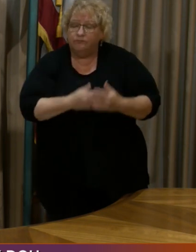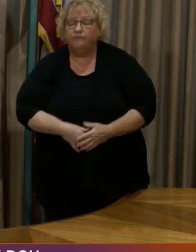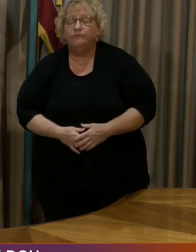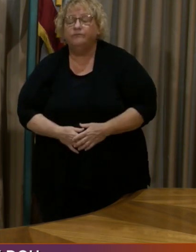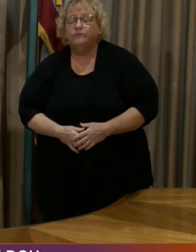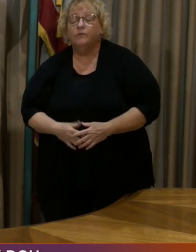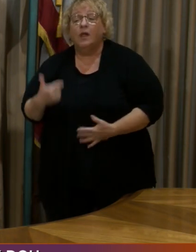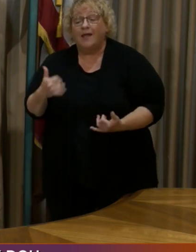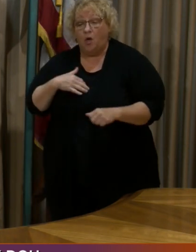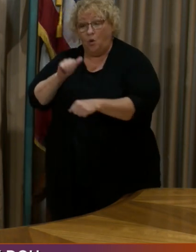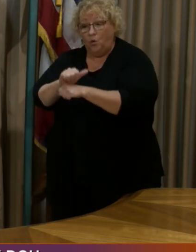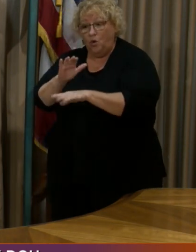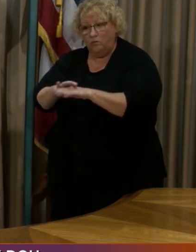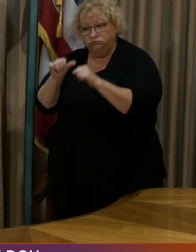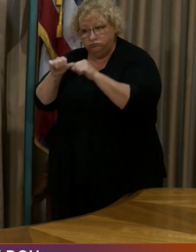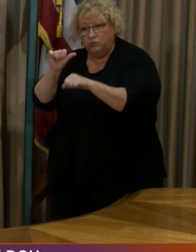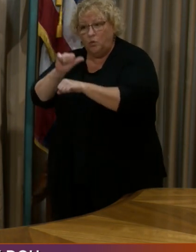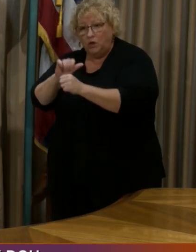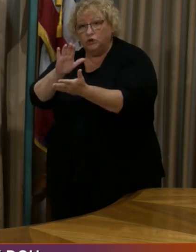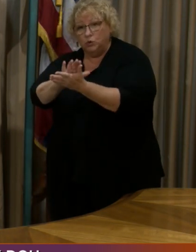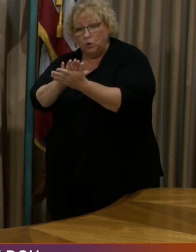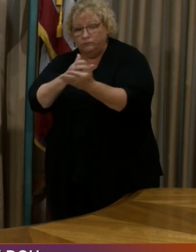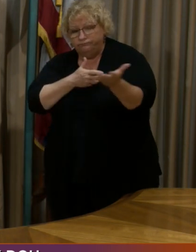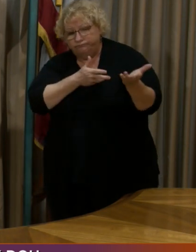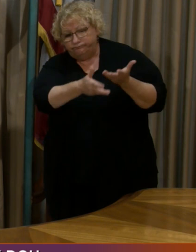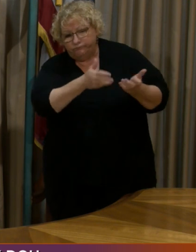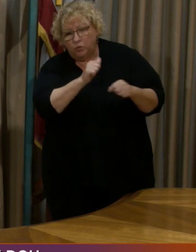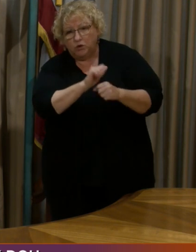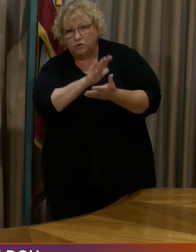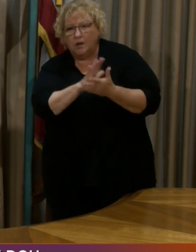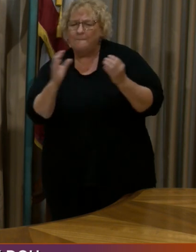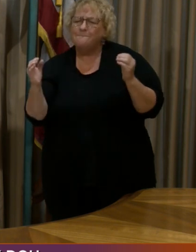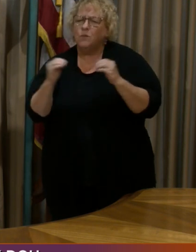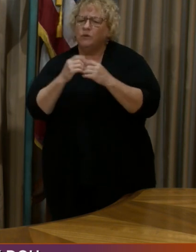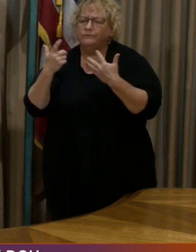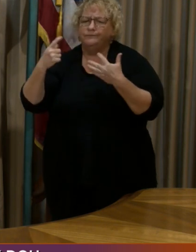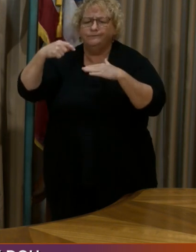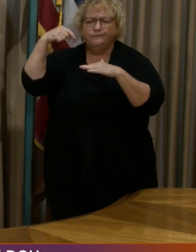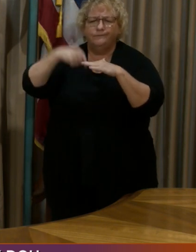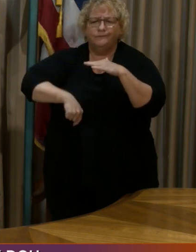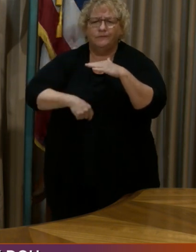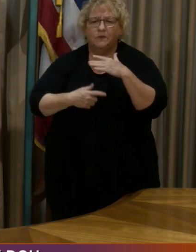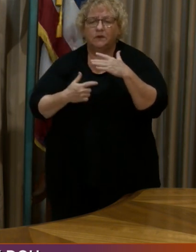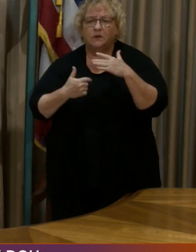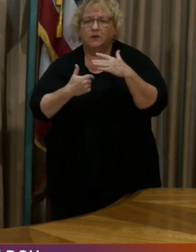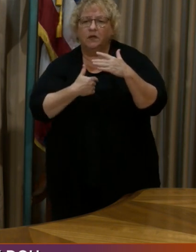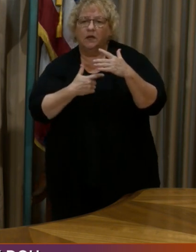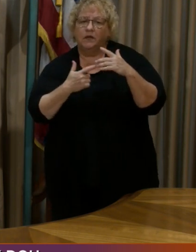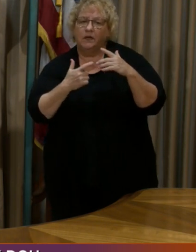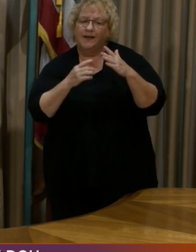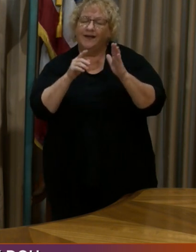INFORMATION. WE RELY ON THE SCHOOLS TO PROVIDE WHAT WE ARE WORKING AND